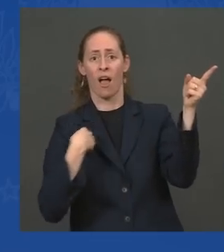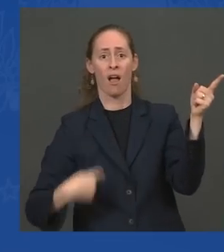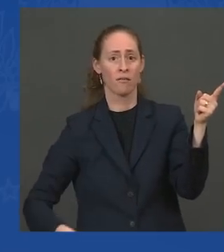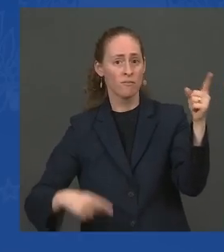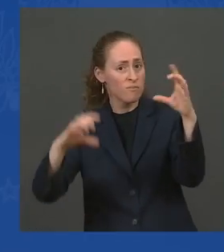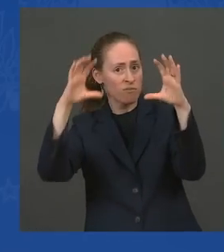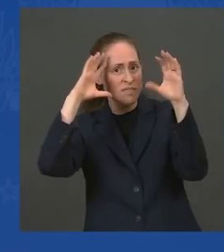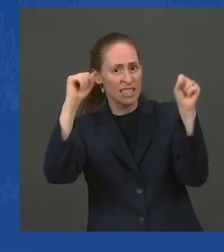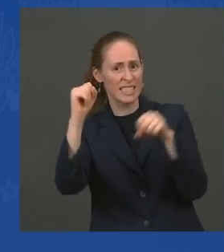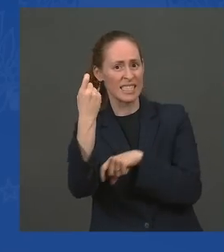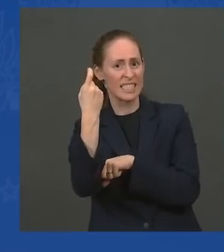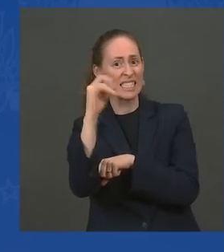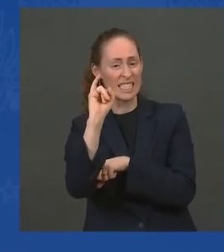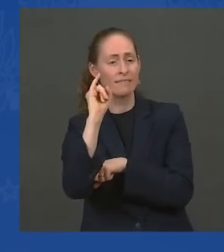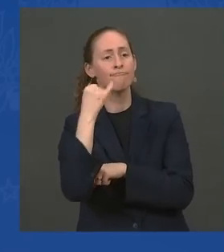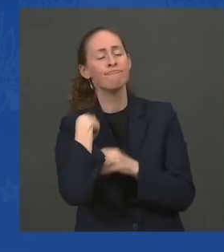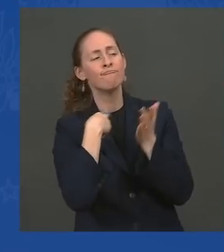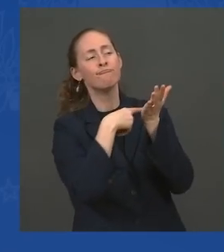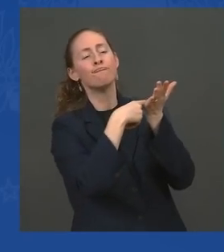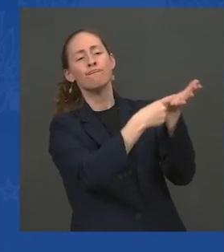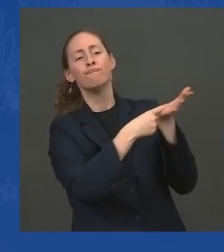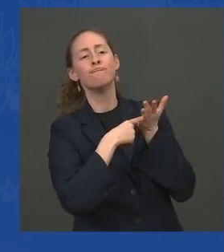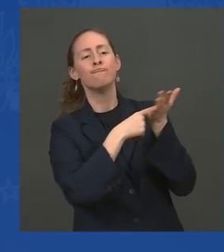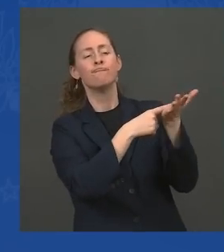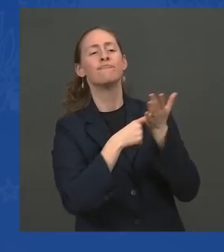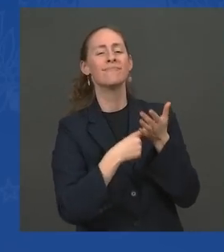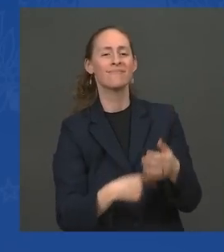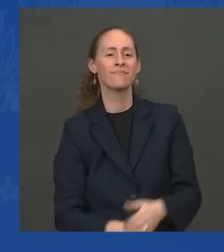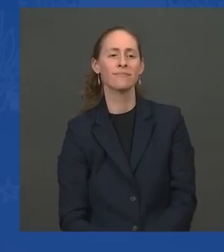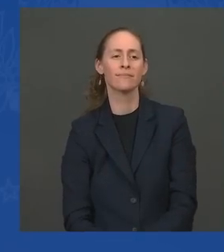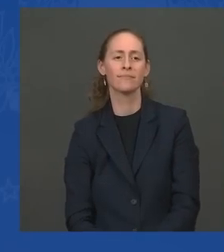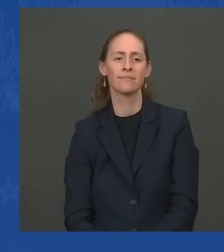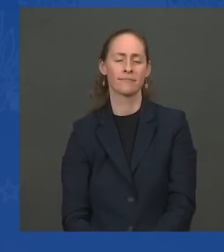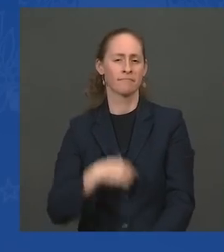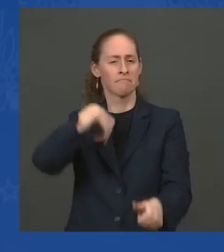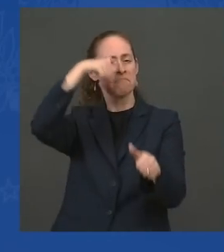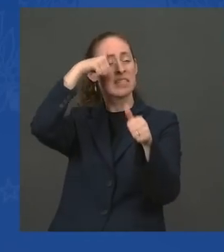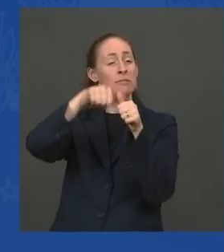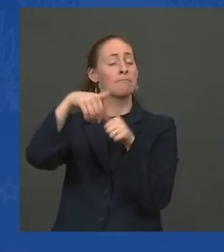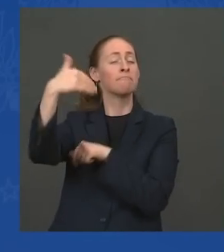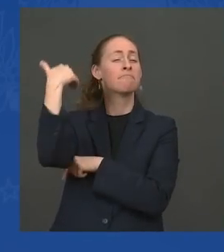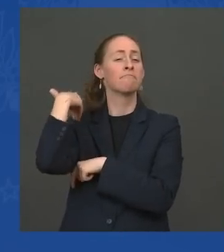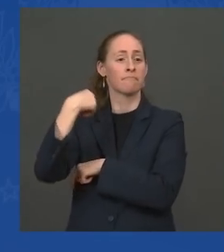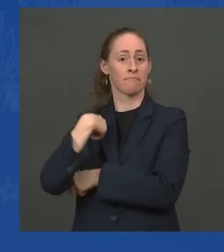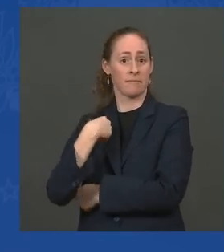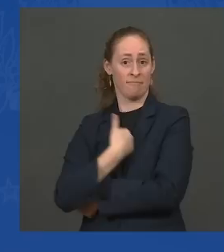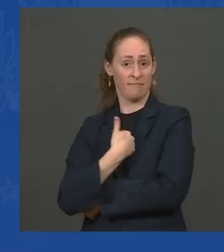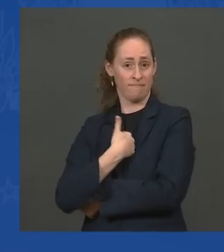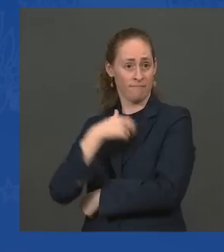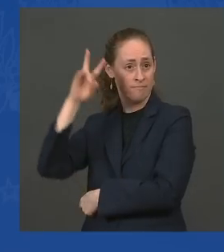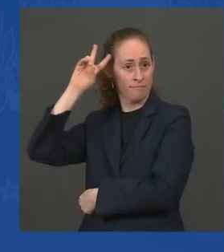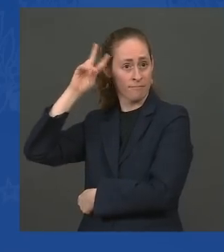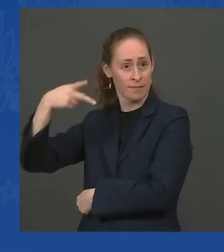Years ago when I was Vice President, I was in China with him. We were near the Tibetan Plateau,